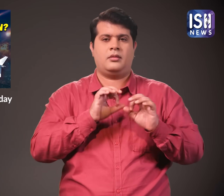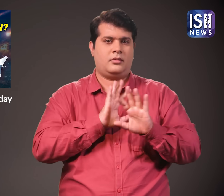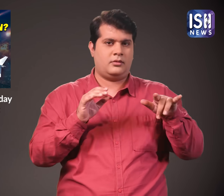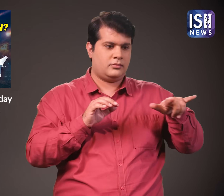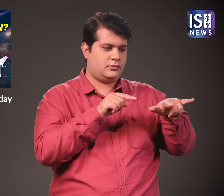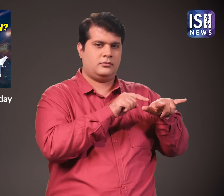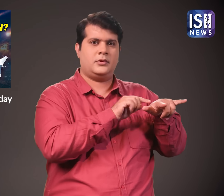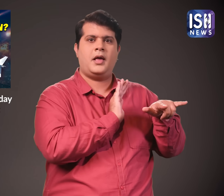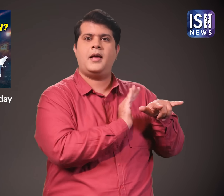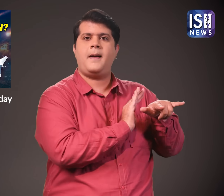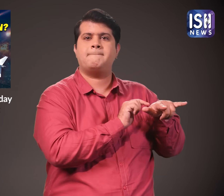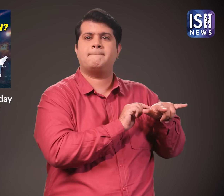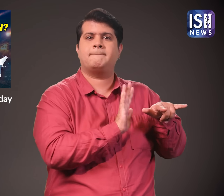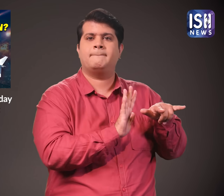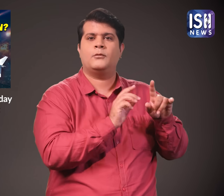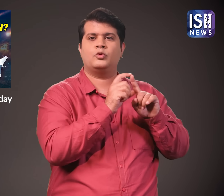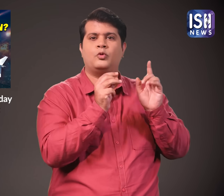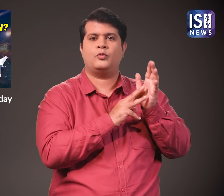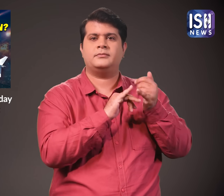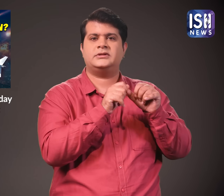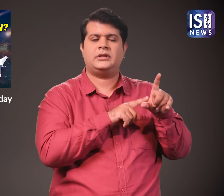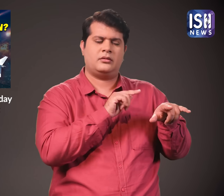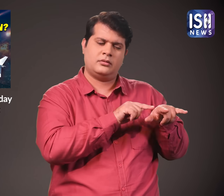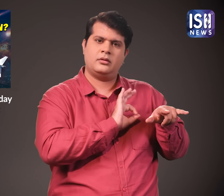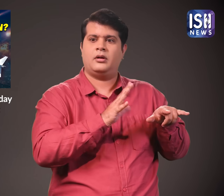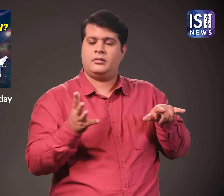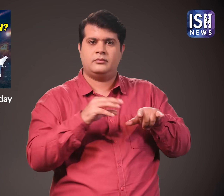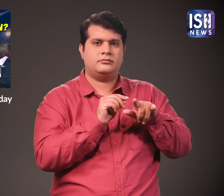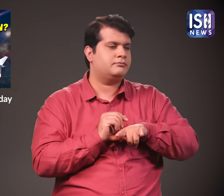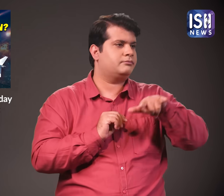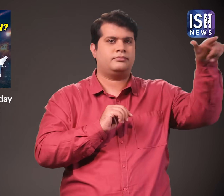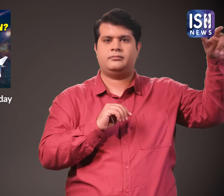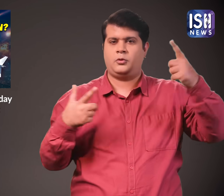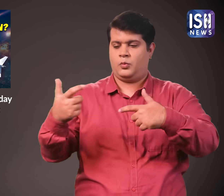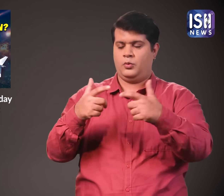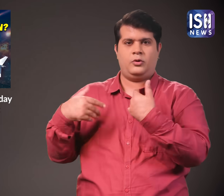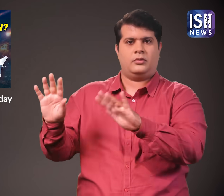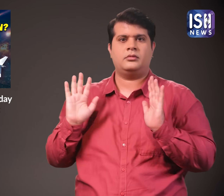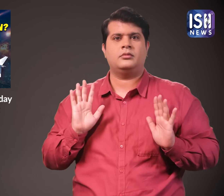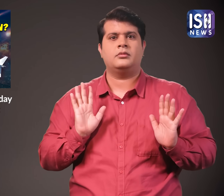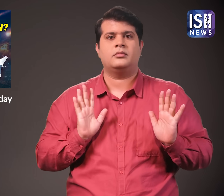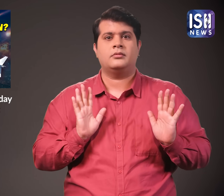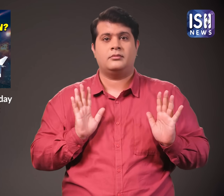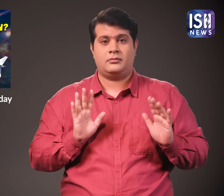In such emergencies, the Doomsday plane is ready to be deployed as an escape option during war.